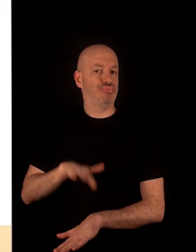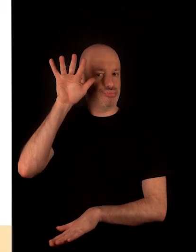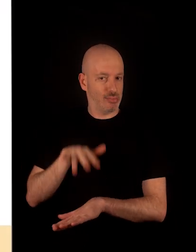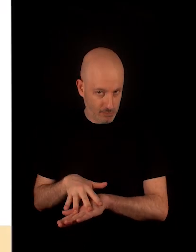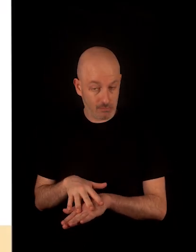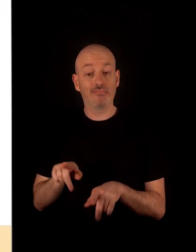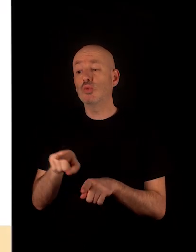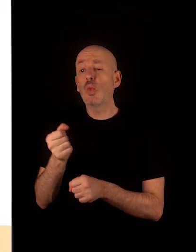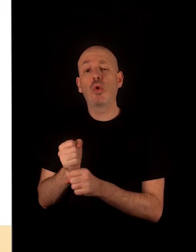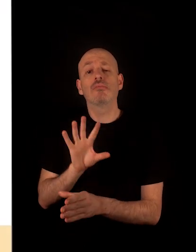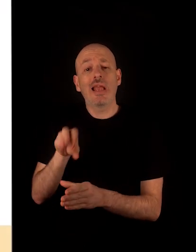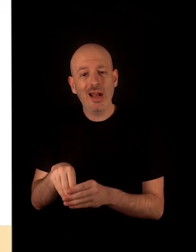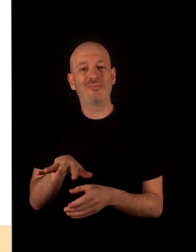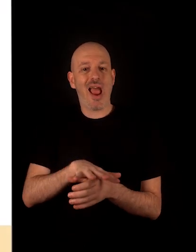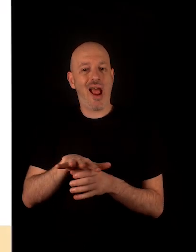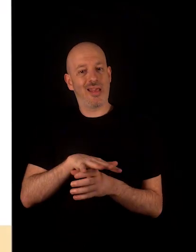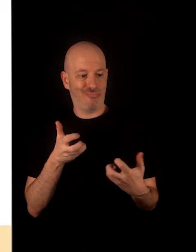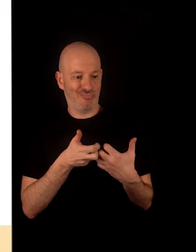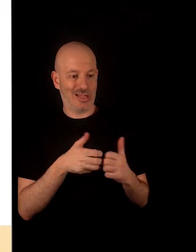Now this is all you need to complete the application.